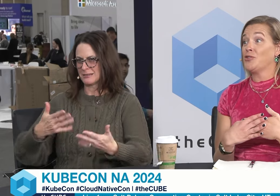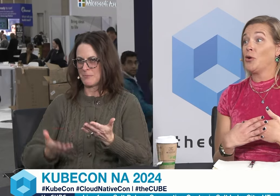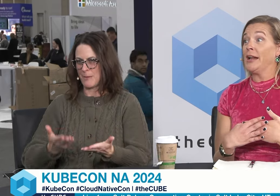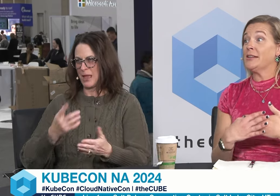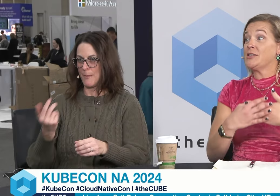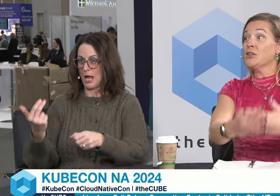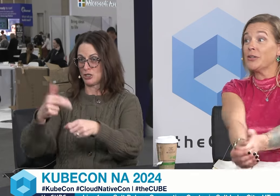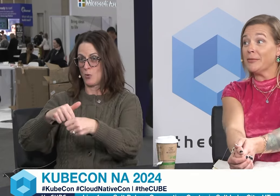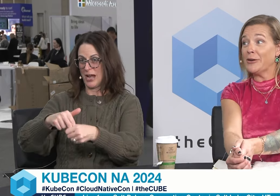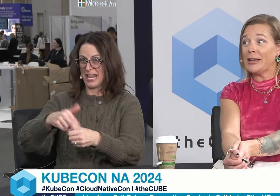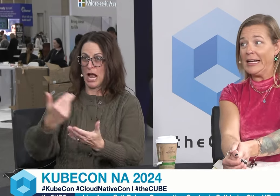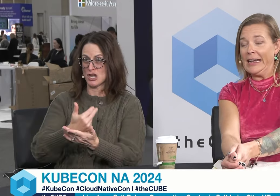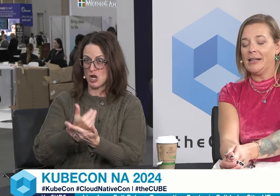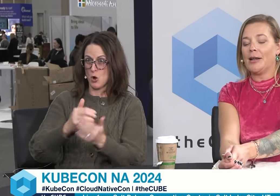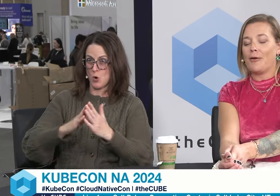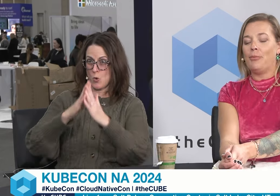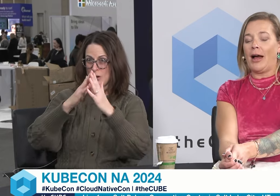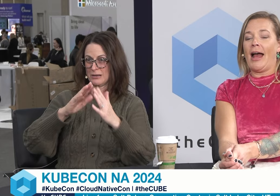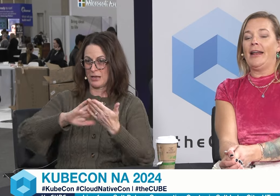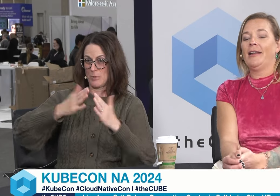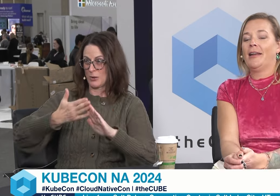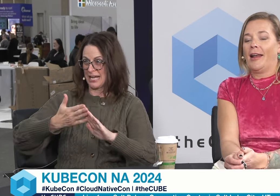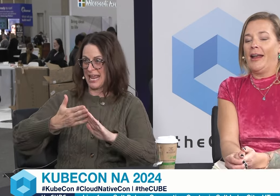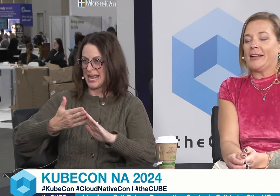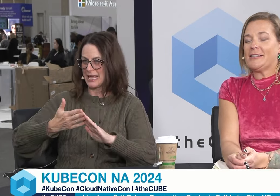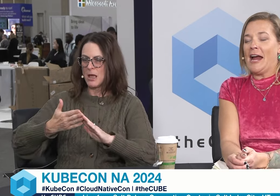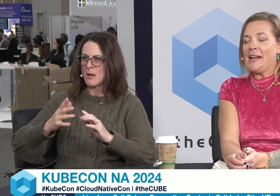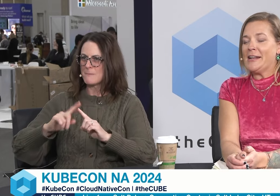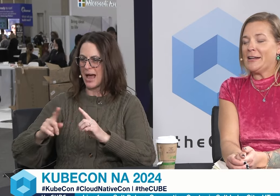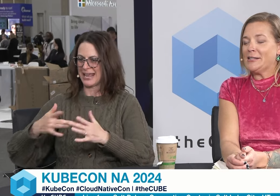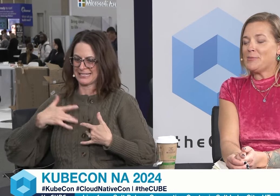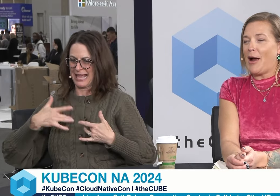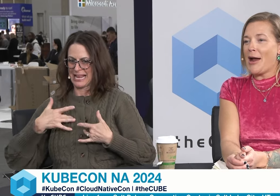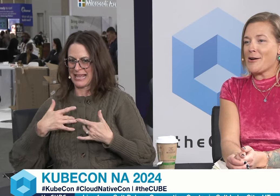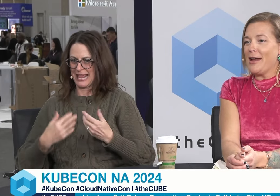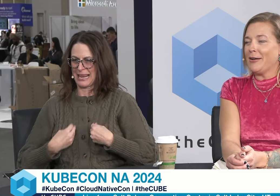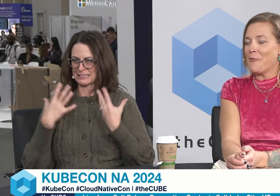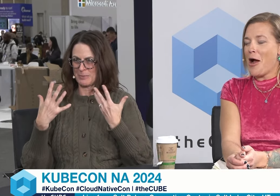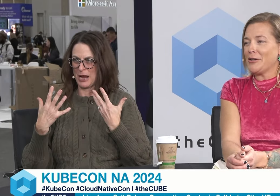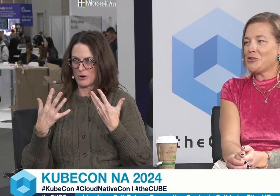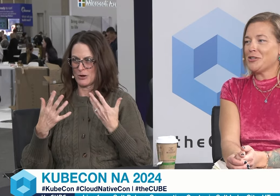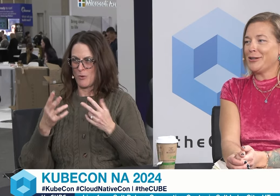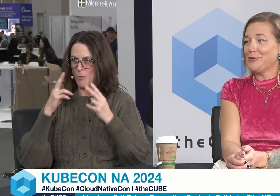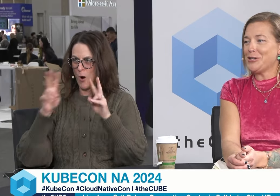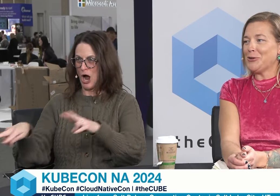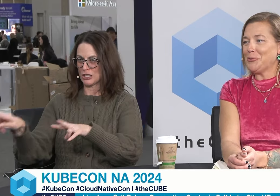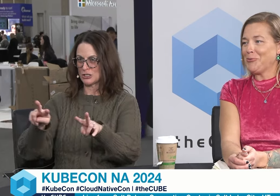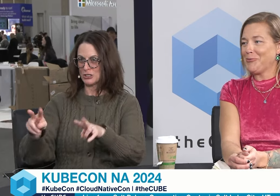about joining this new community, but excited and inspired having watched YouTube?